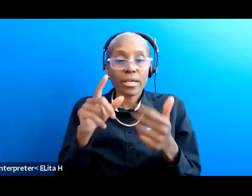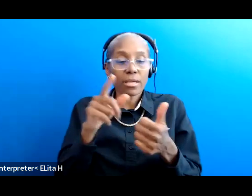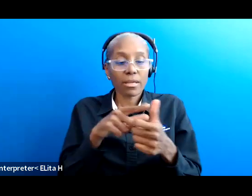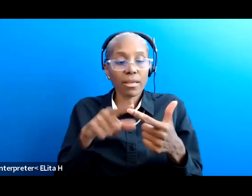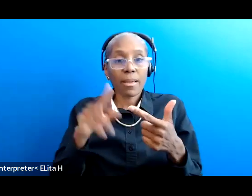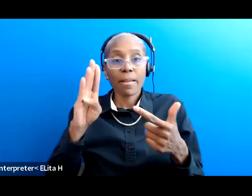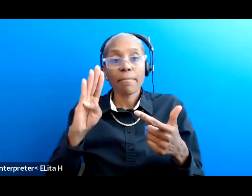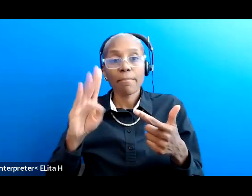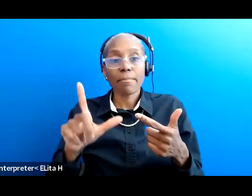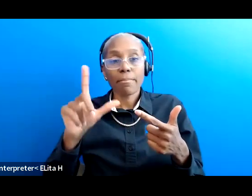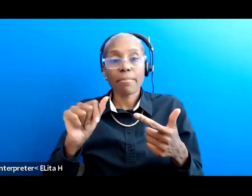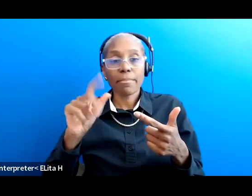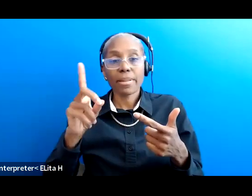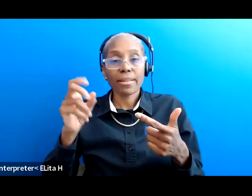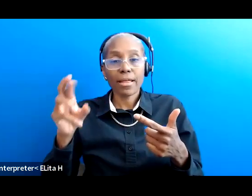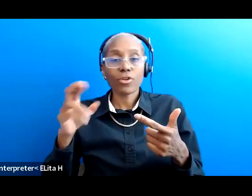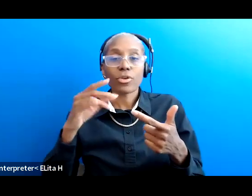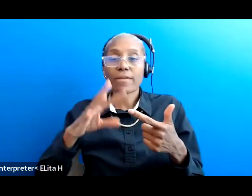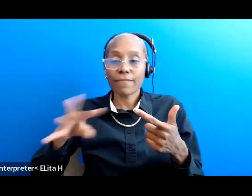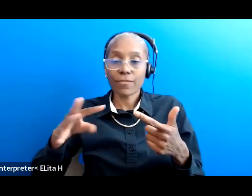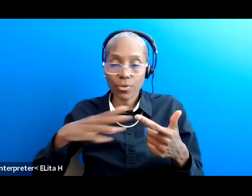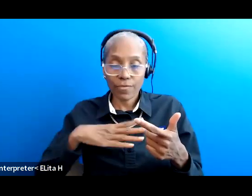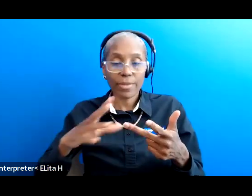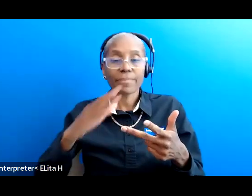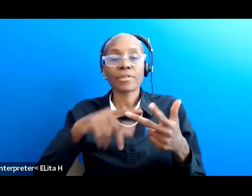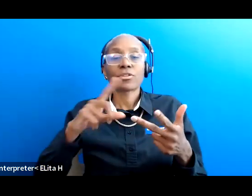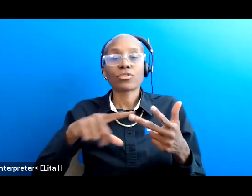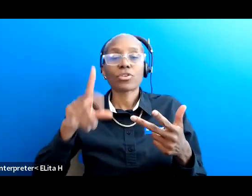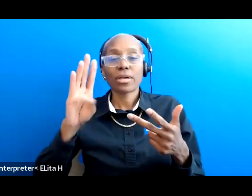They need to check if that's flowing freely. They need to check the bowel. They need to look at your skin.